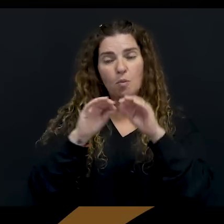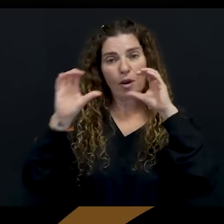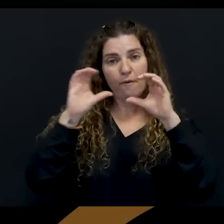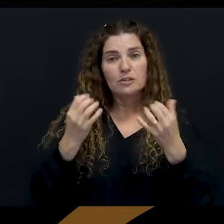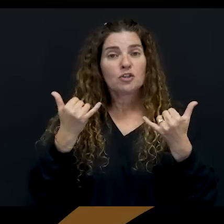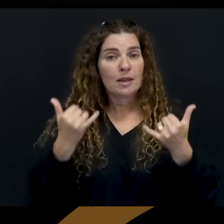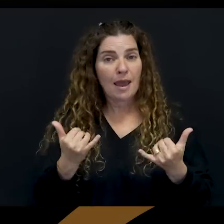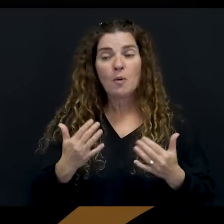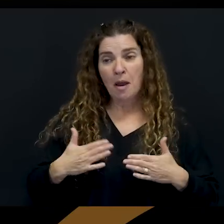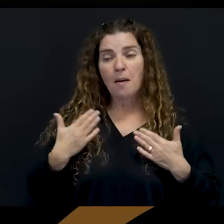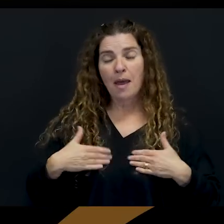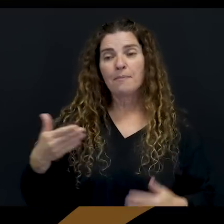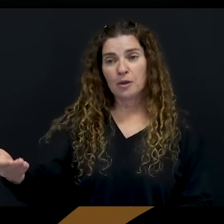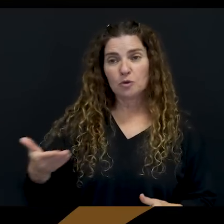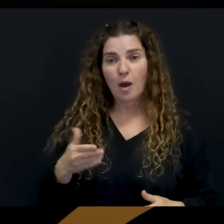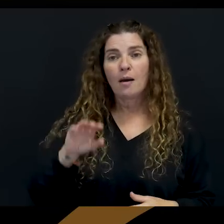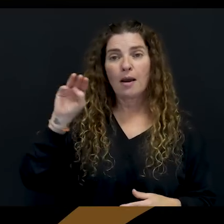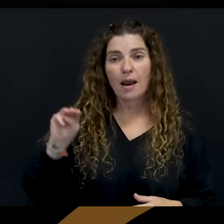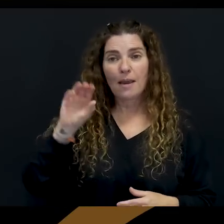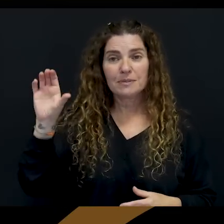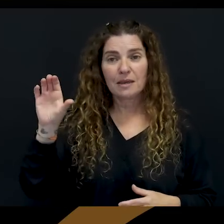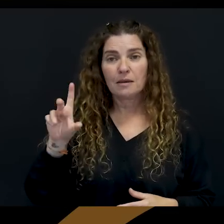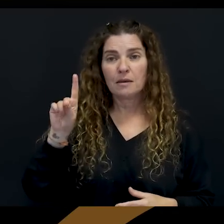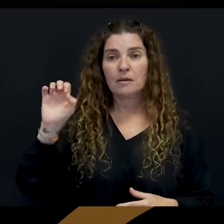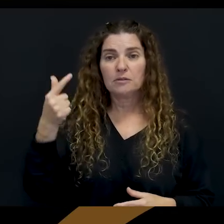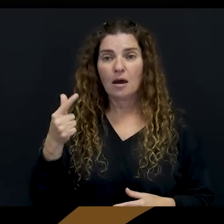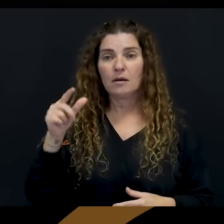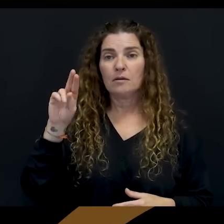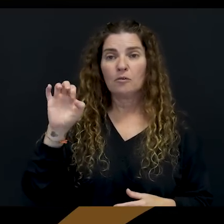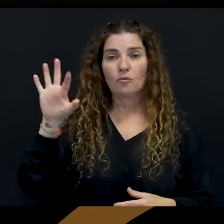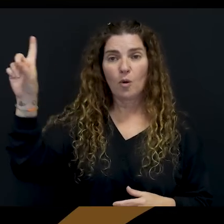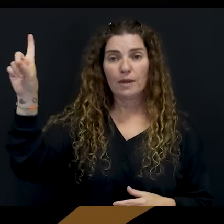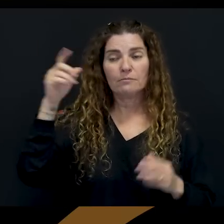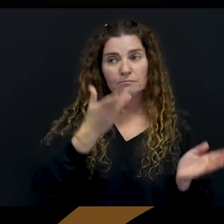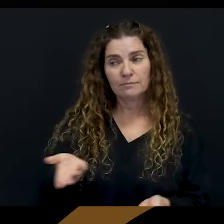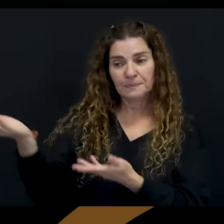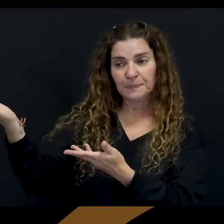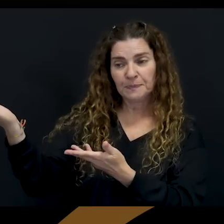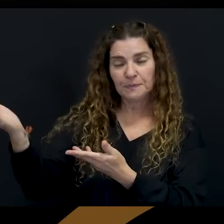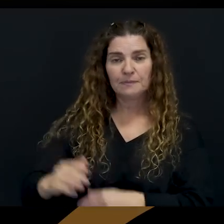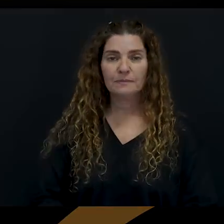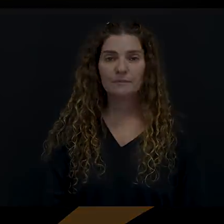Now, I'm pleased to welcome our master of ceremonies, Doug Roland. Doug, take it away.